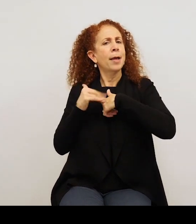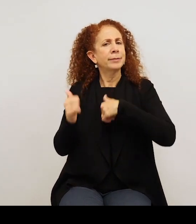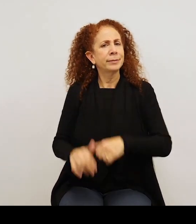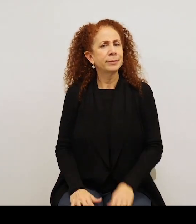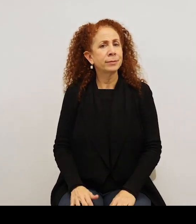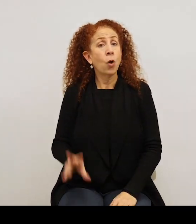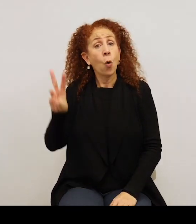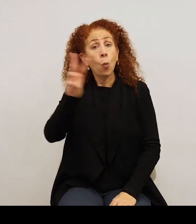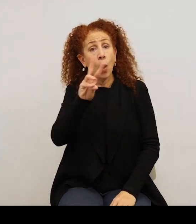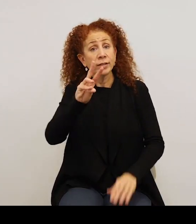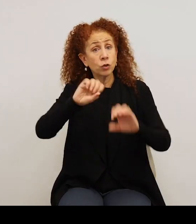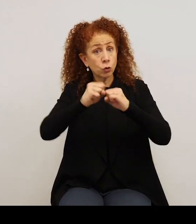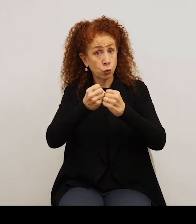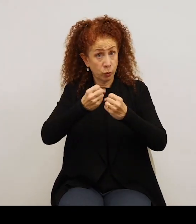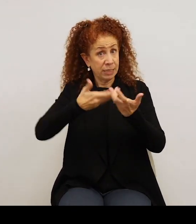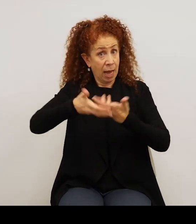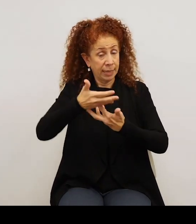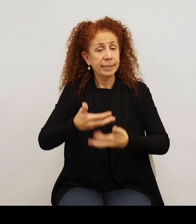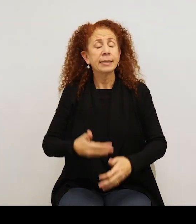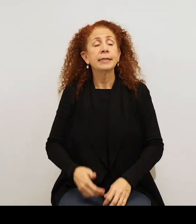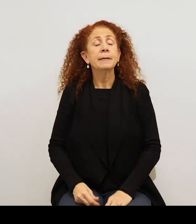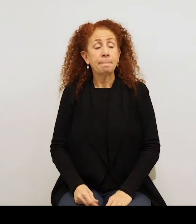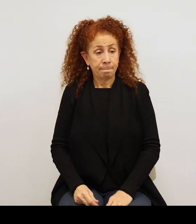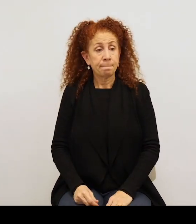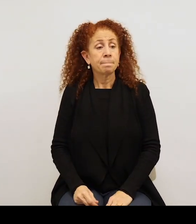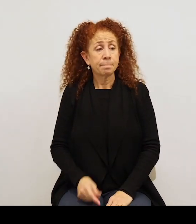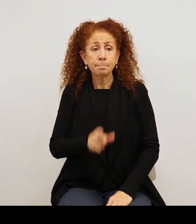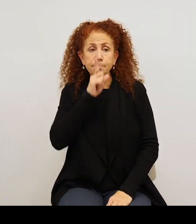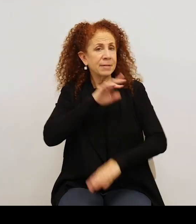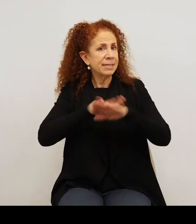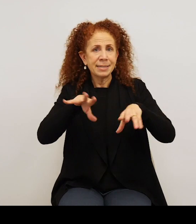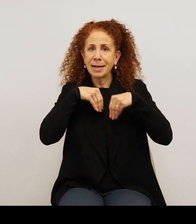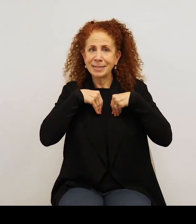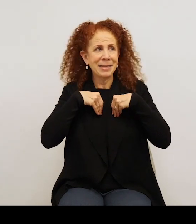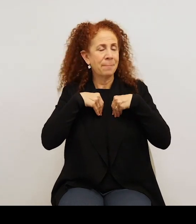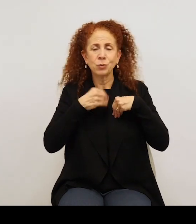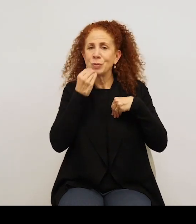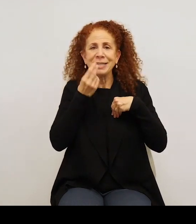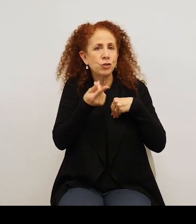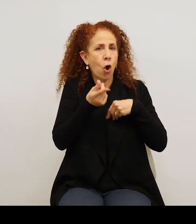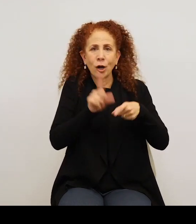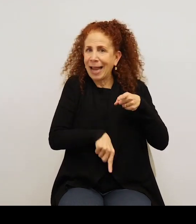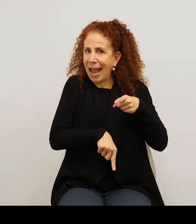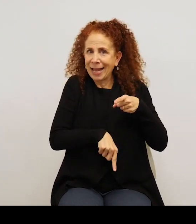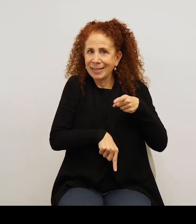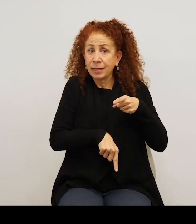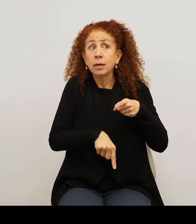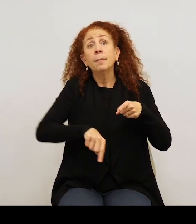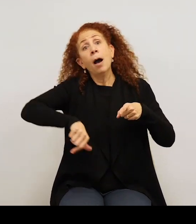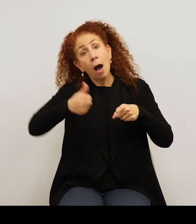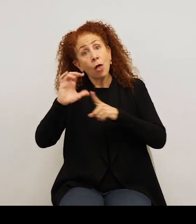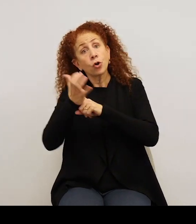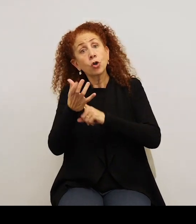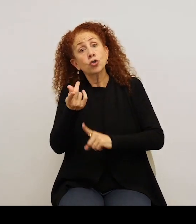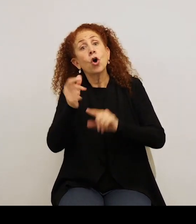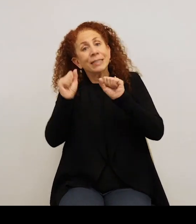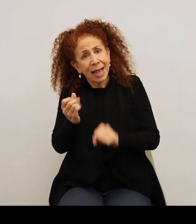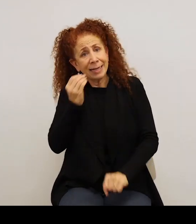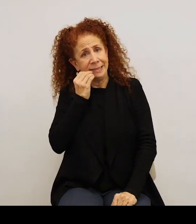Western society-- and Western society does not accept to eat them. But in some cultures, dogs can be eaten,